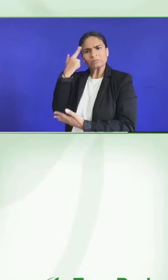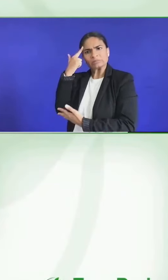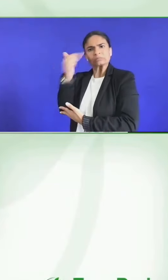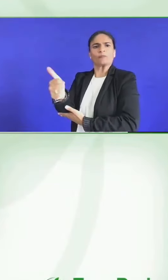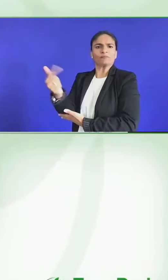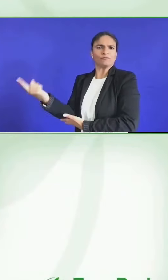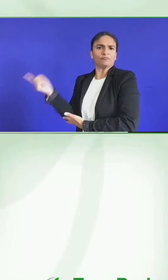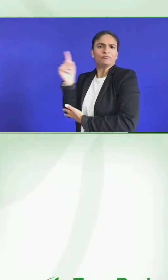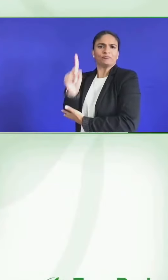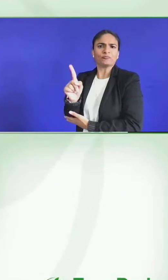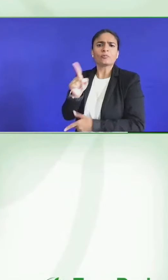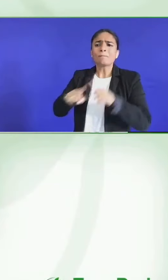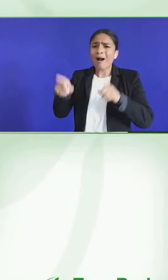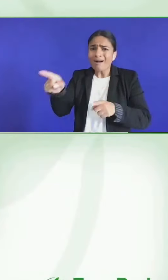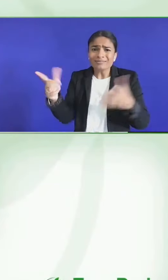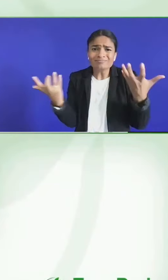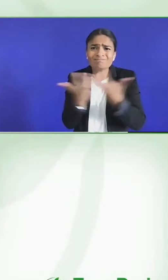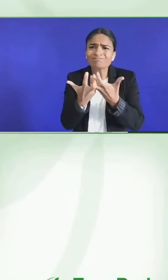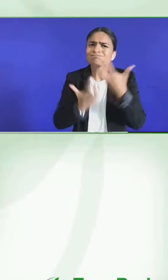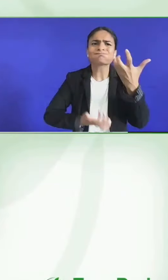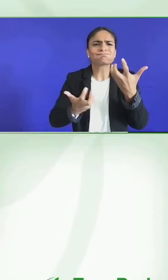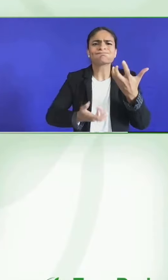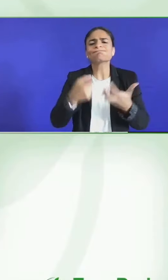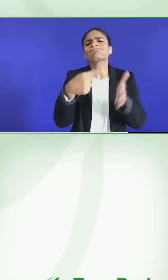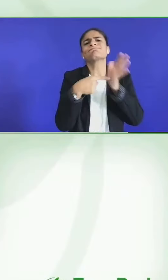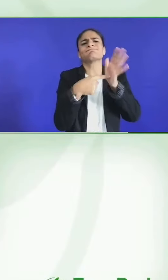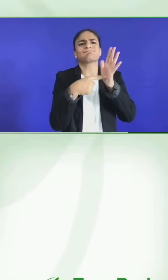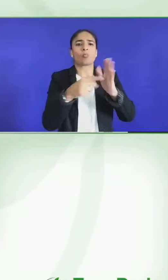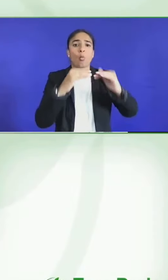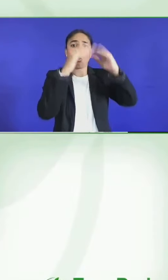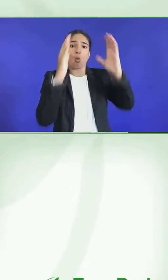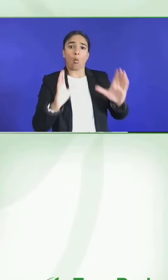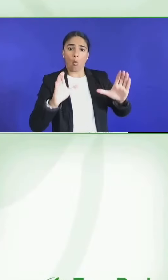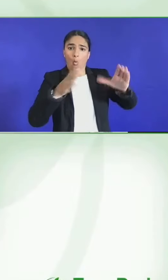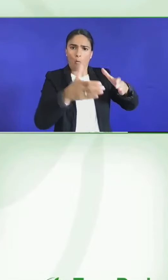three or four individuals and I was thinking this is not in line with the COPD.